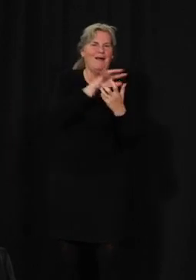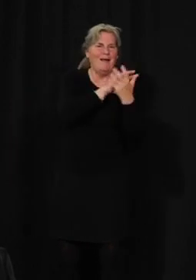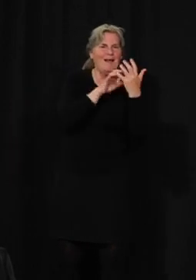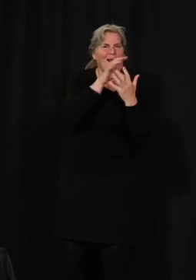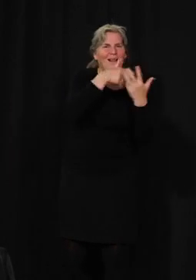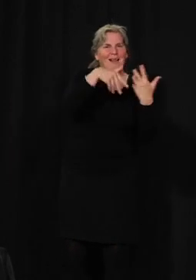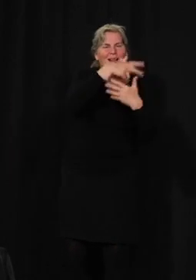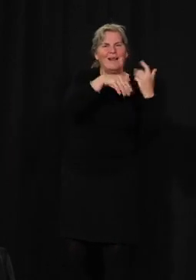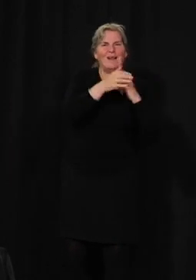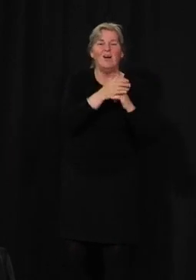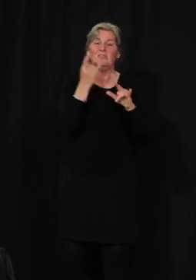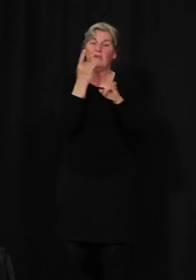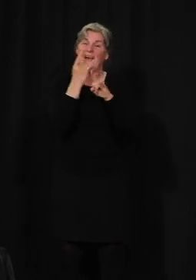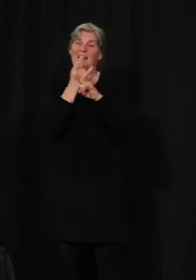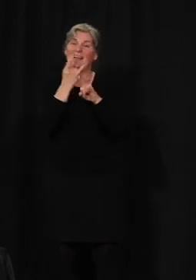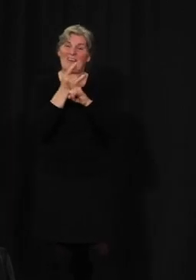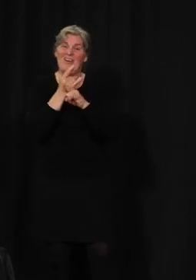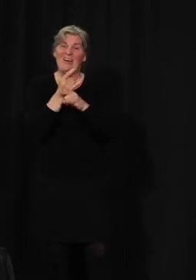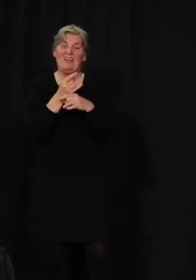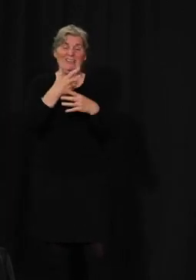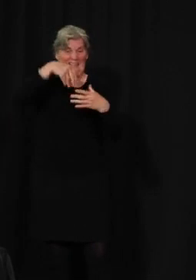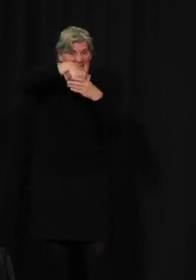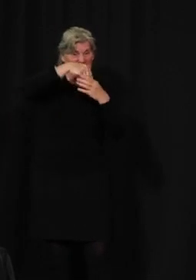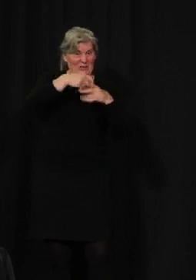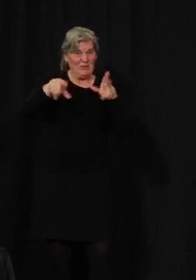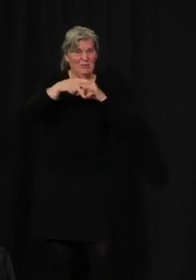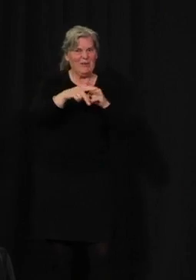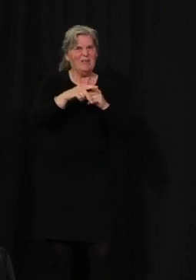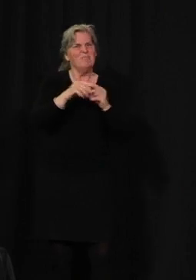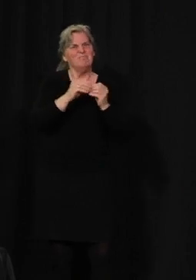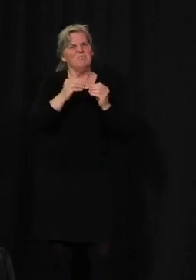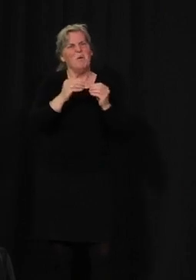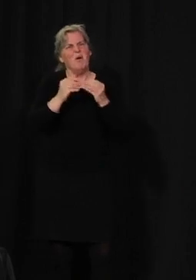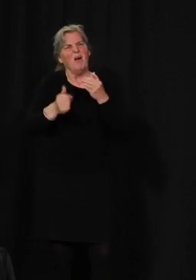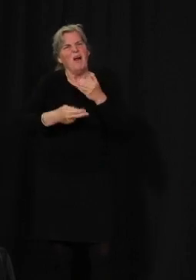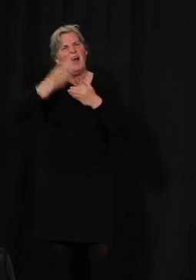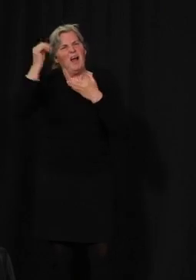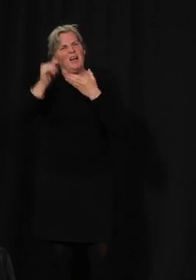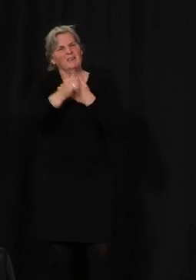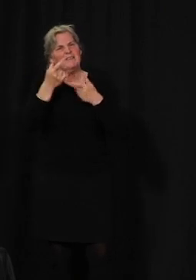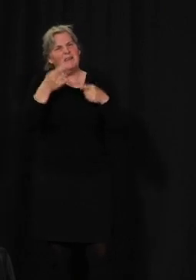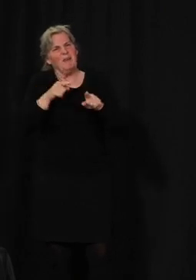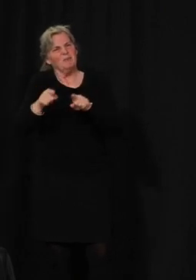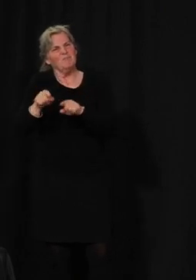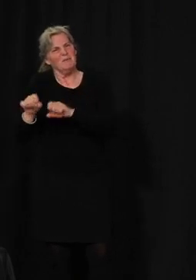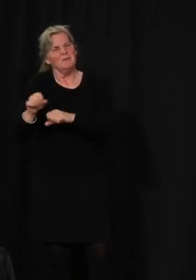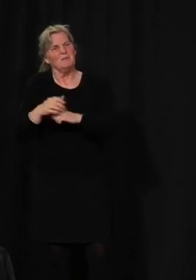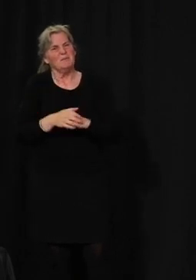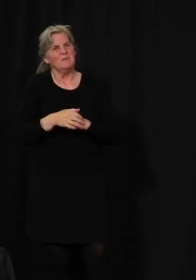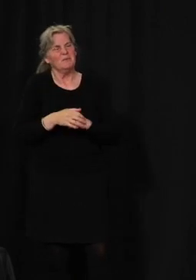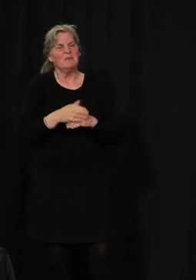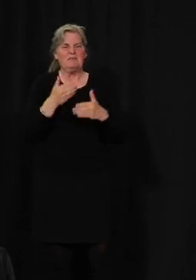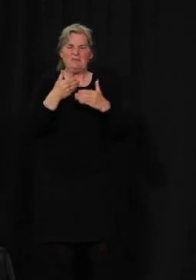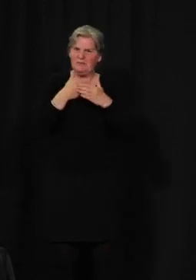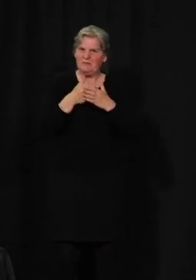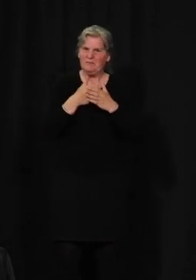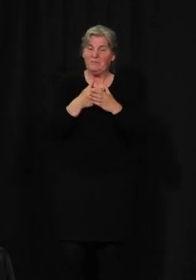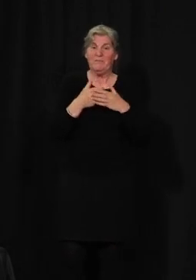field get-togethers make the rik even higher. Close contact. Health care provided to someone